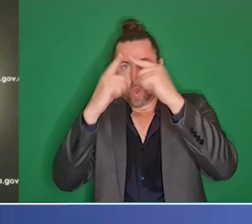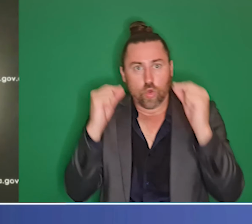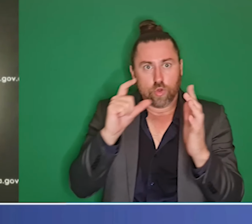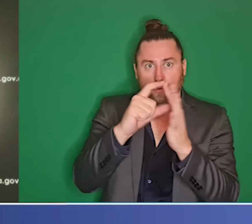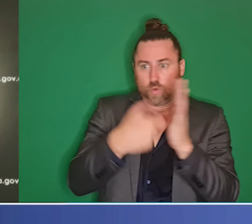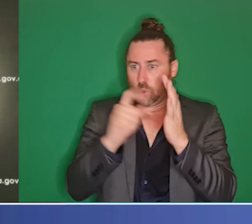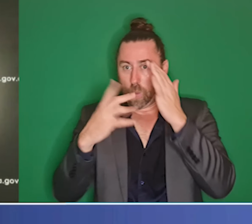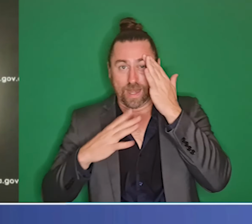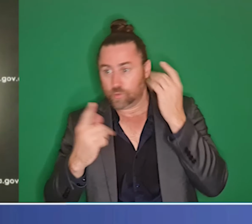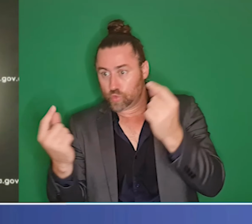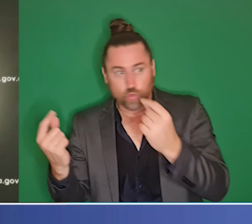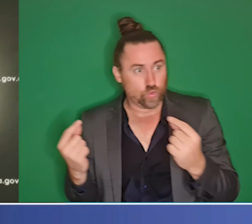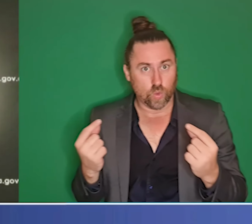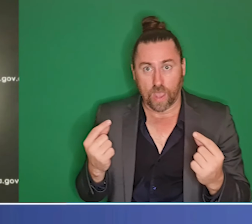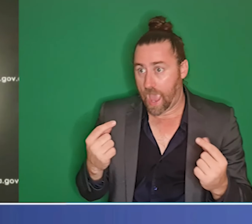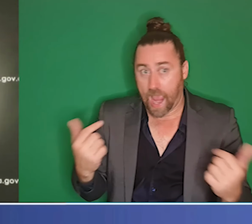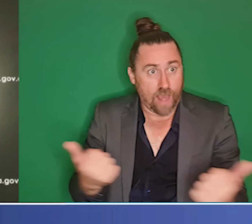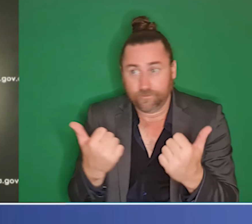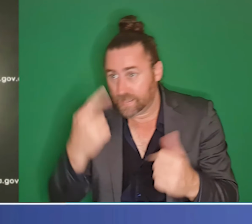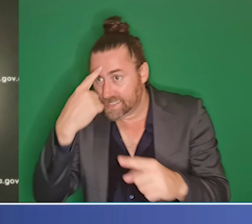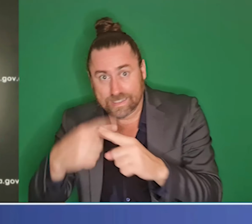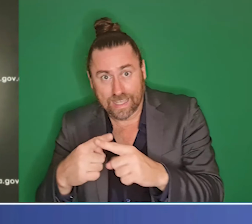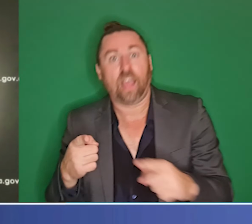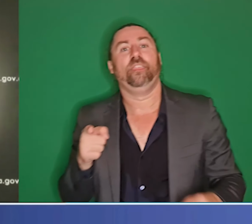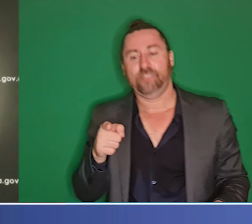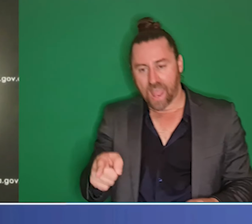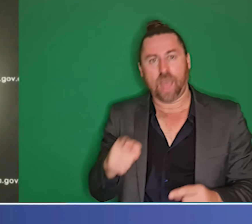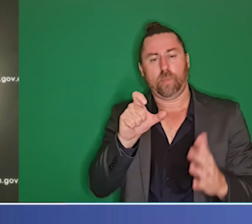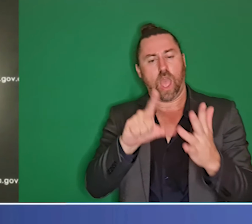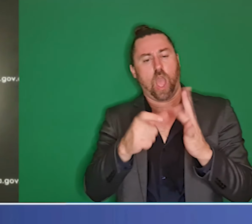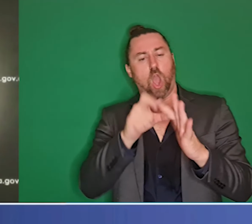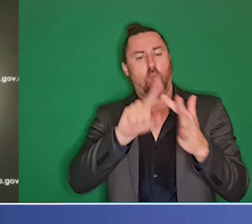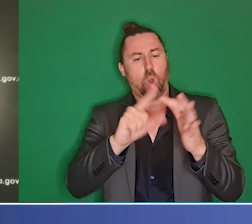The challenge now is workforce, and they are responding with workforce measures